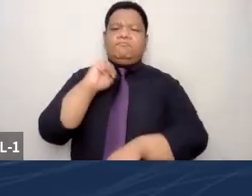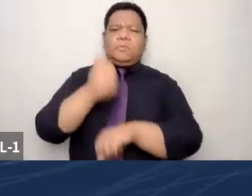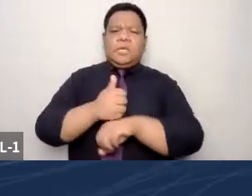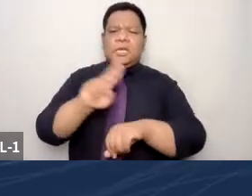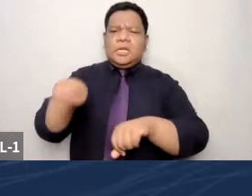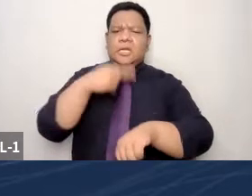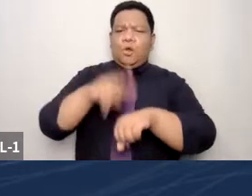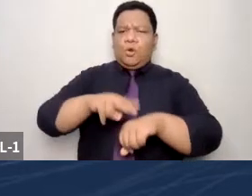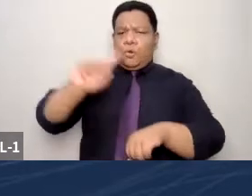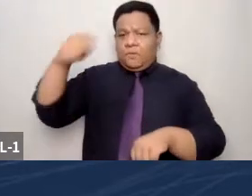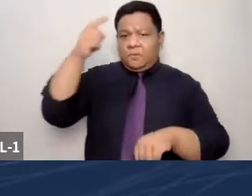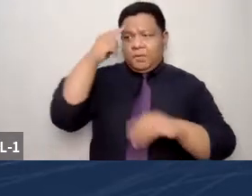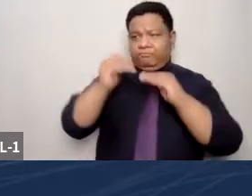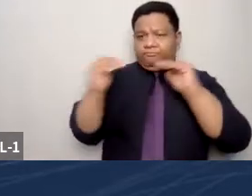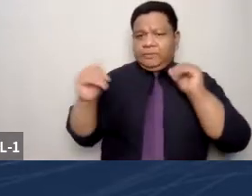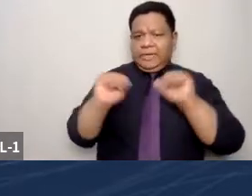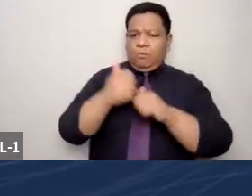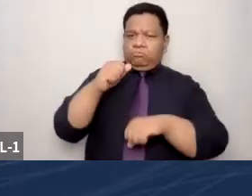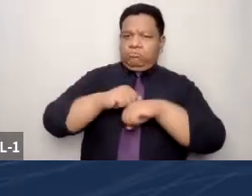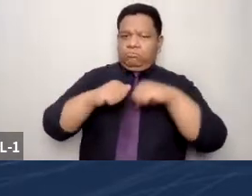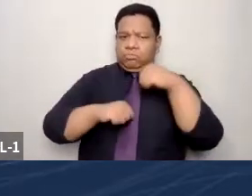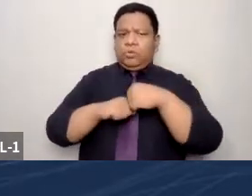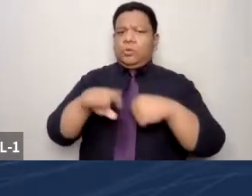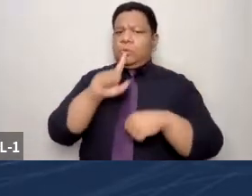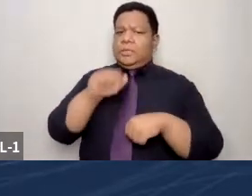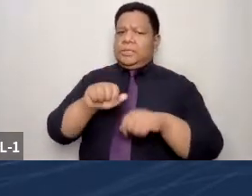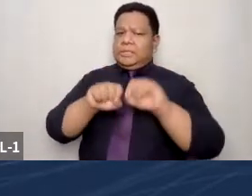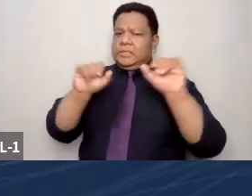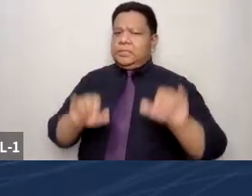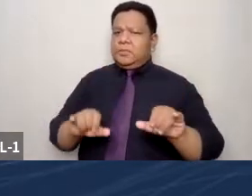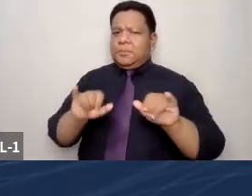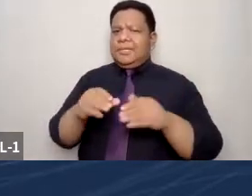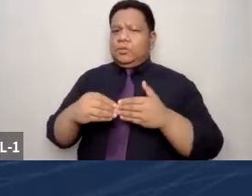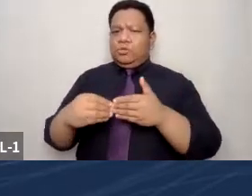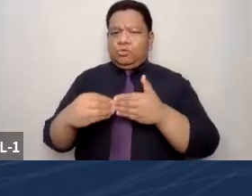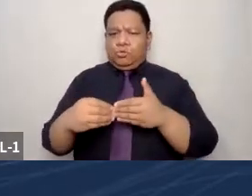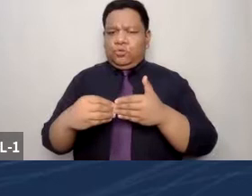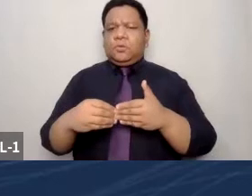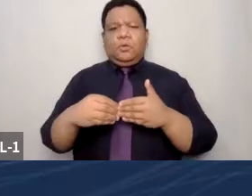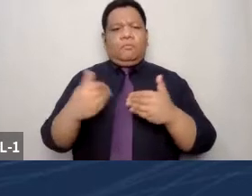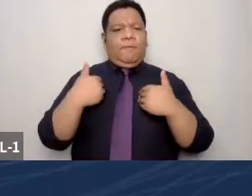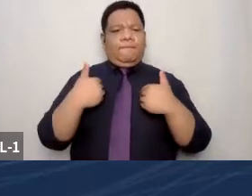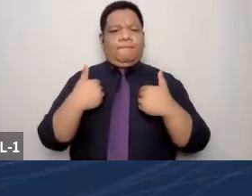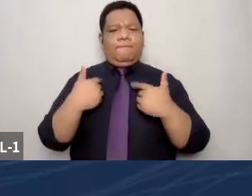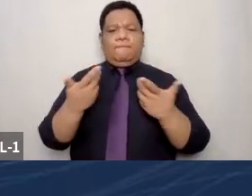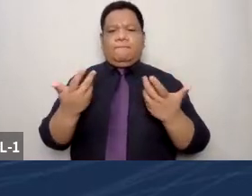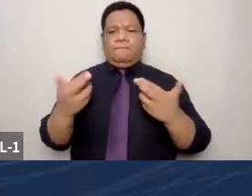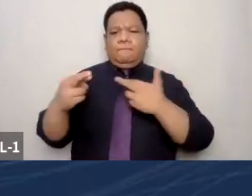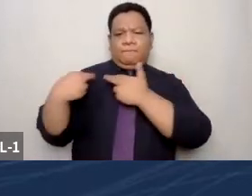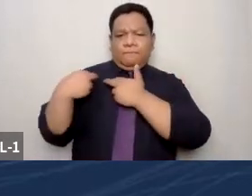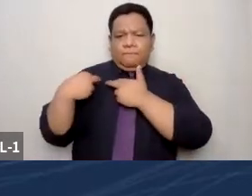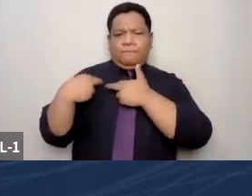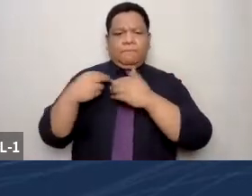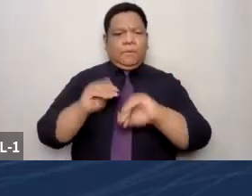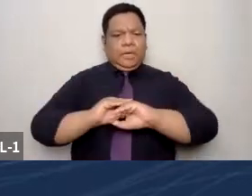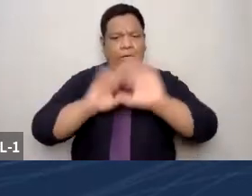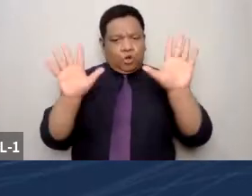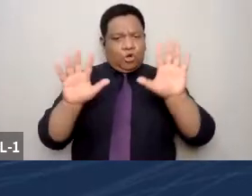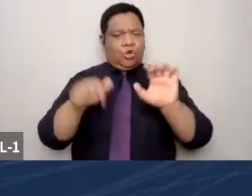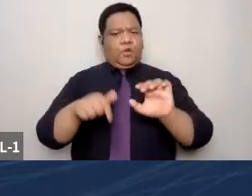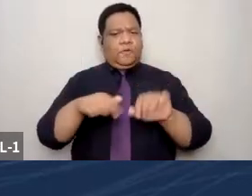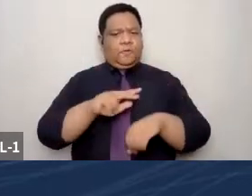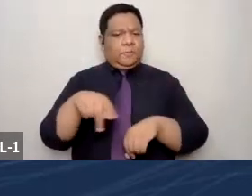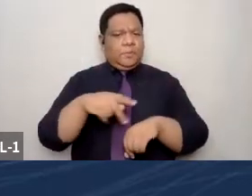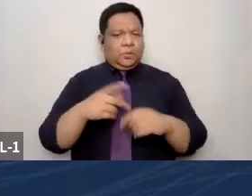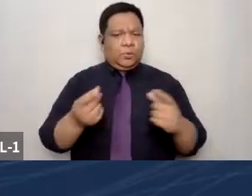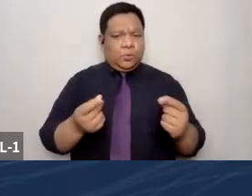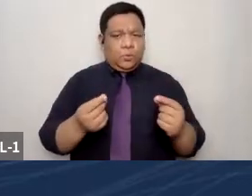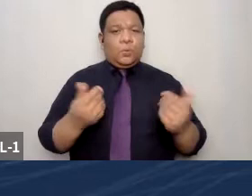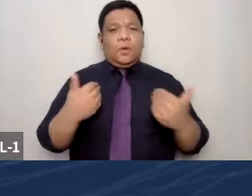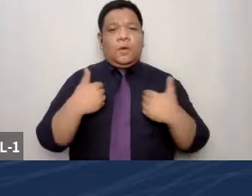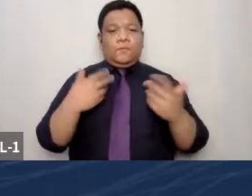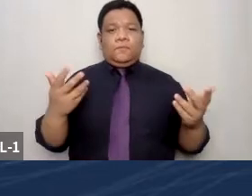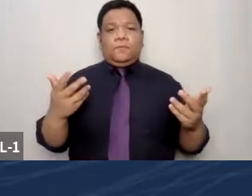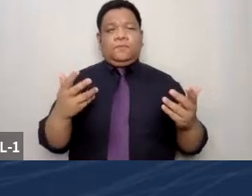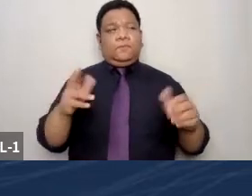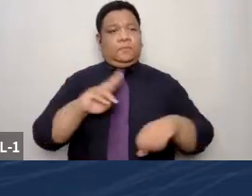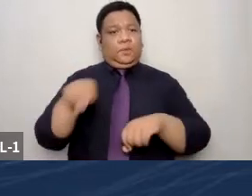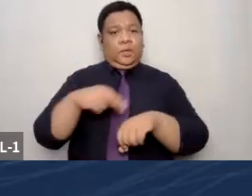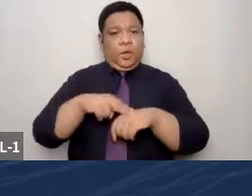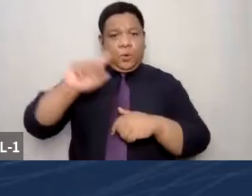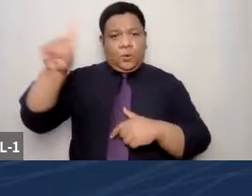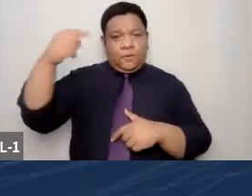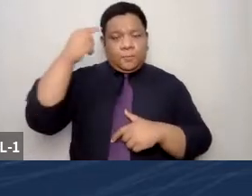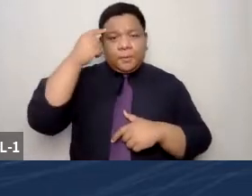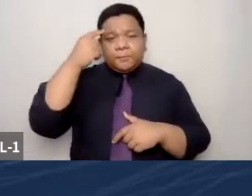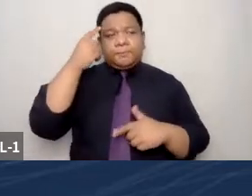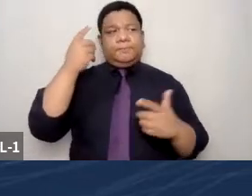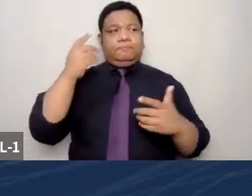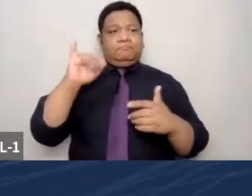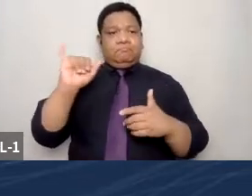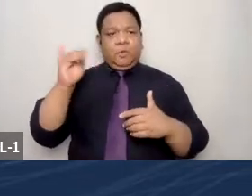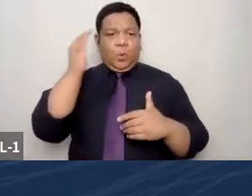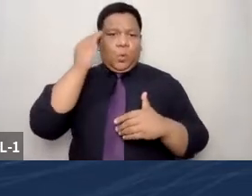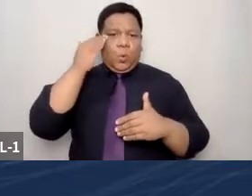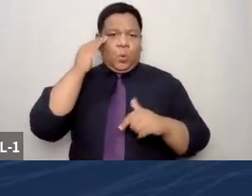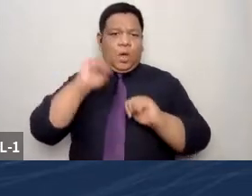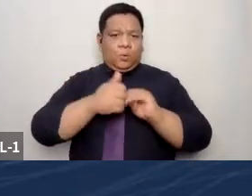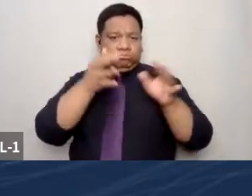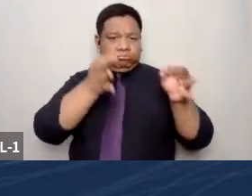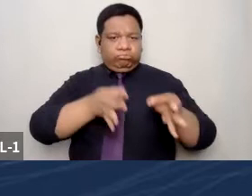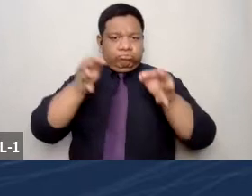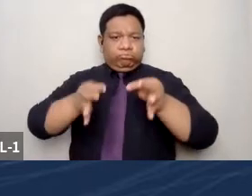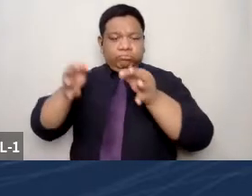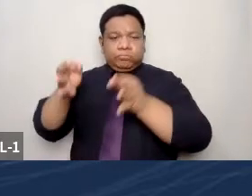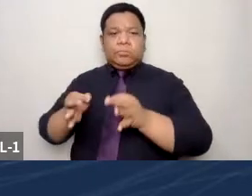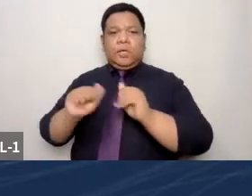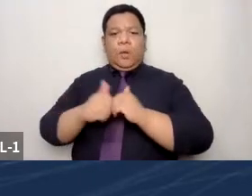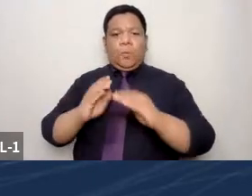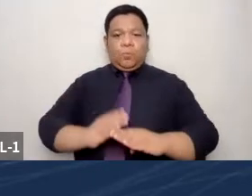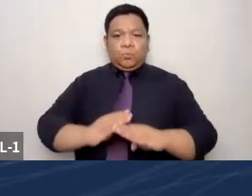This is a robust system of leadership so that our country and national government gets transparency and accountability in terms of decision making and also to protect the national interests.